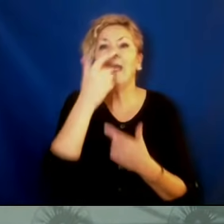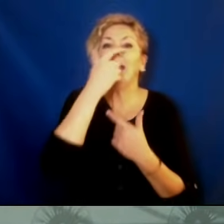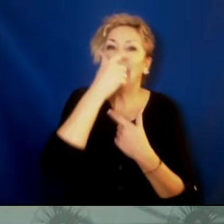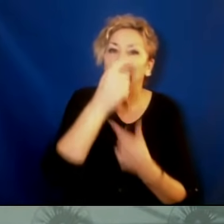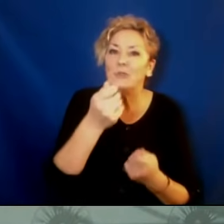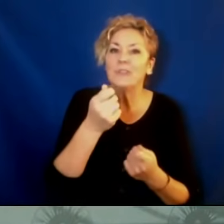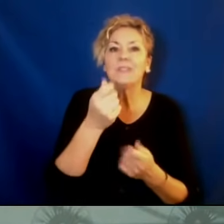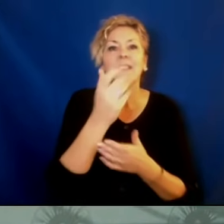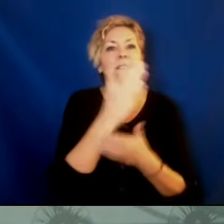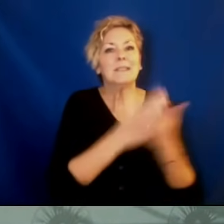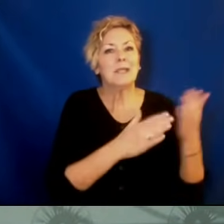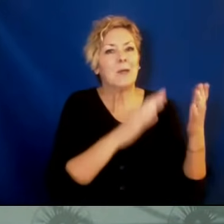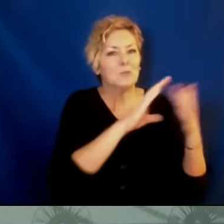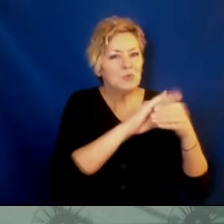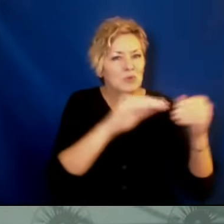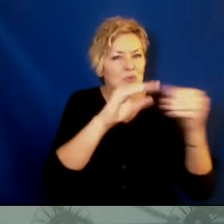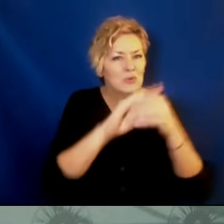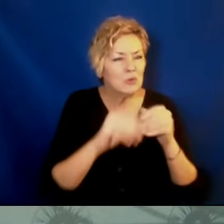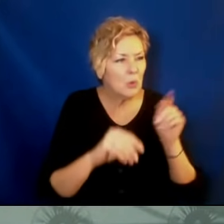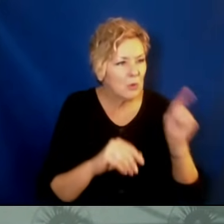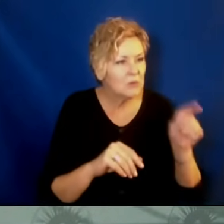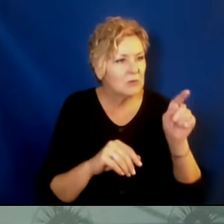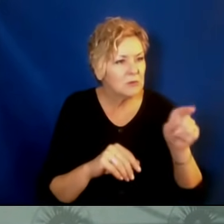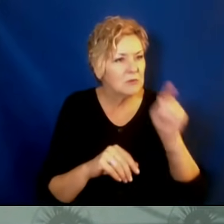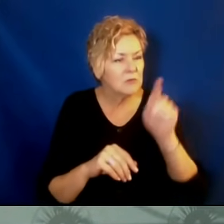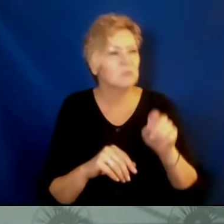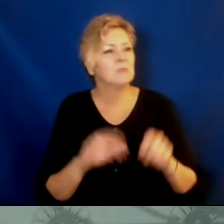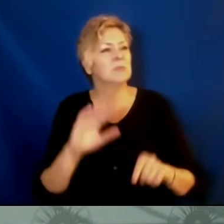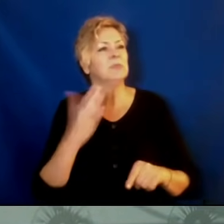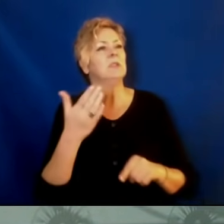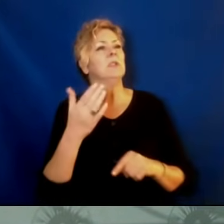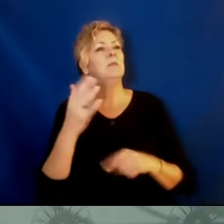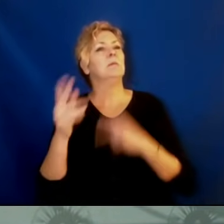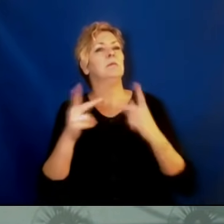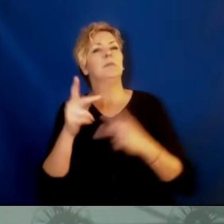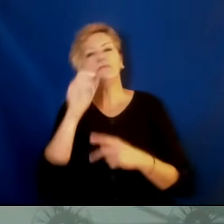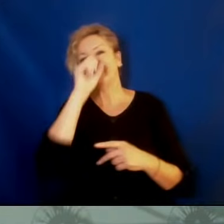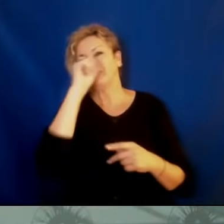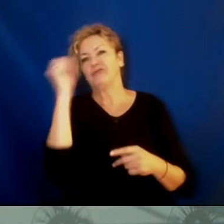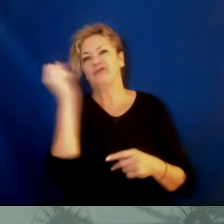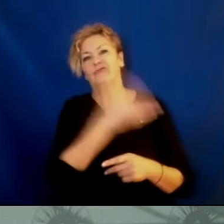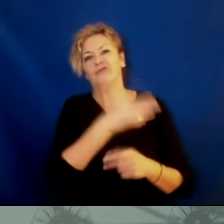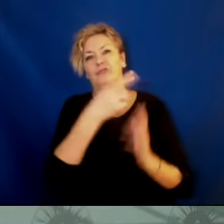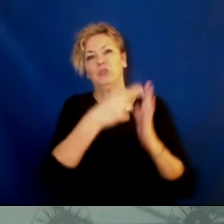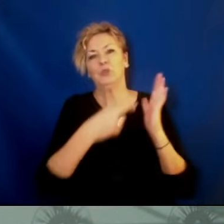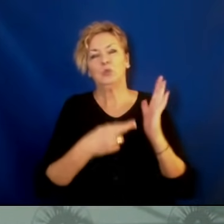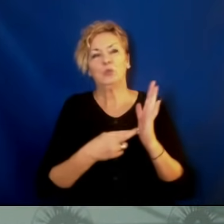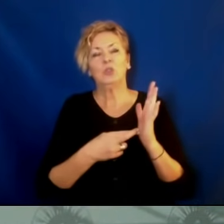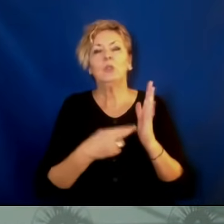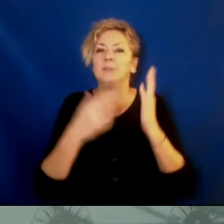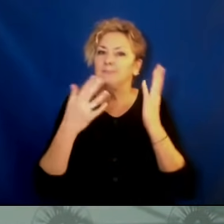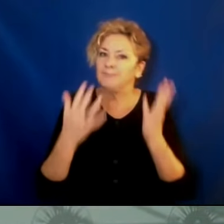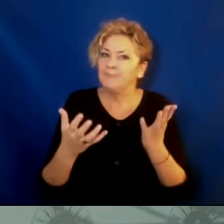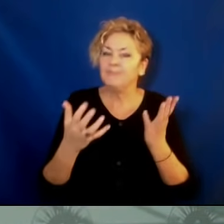that people who returned to Canada fulfil their obligations to their families, to their communities, and to the country and ensure that